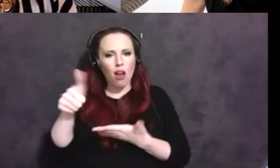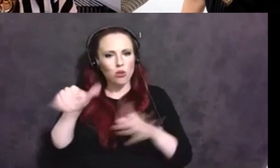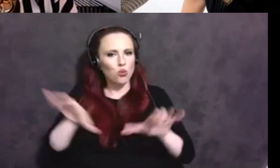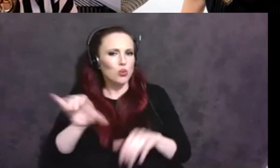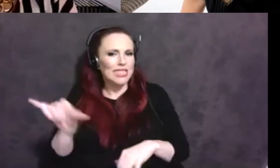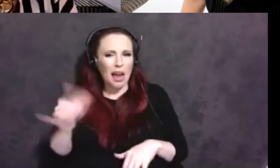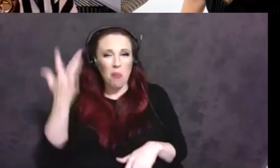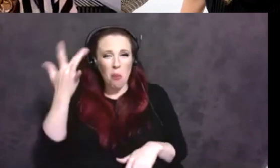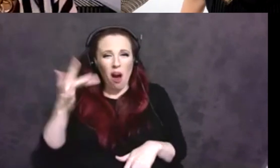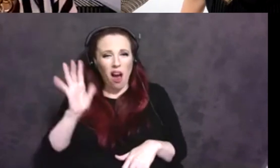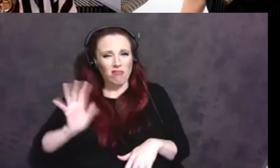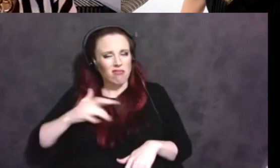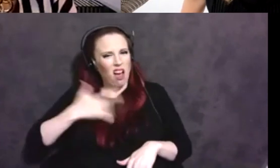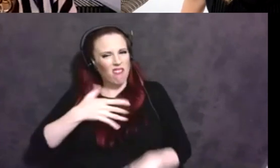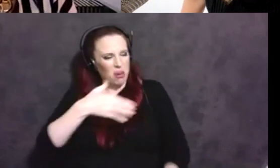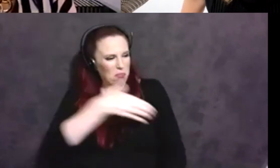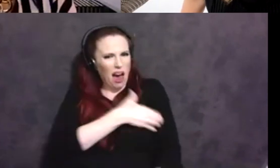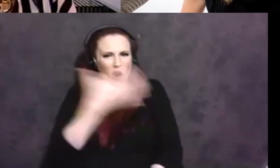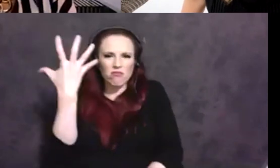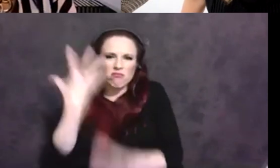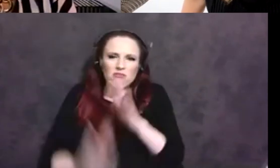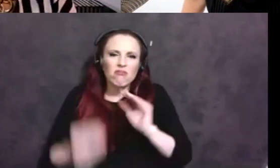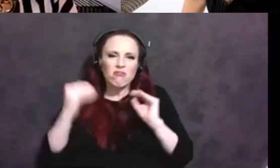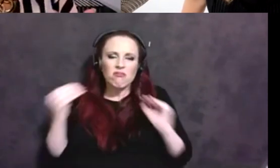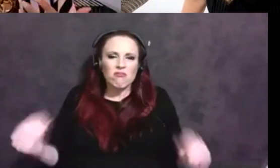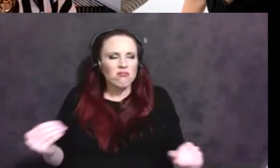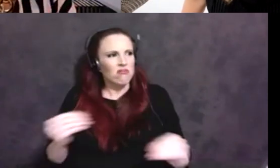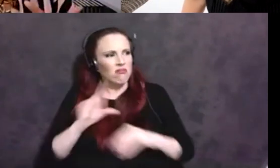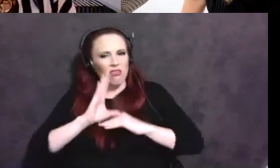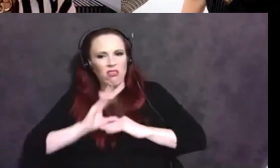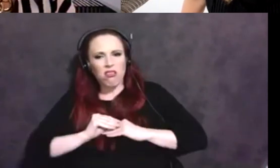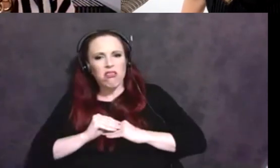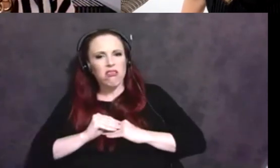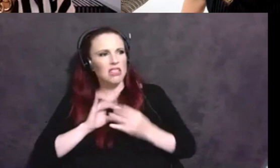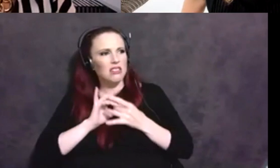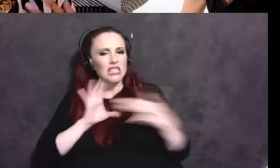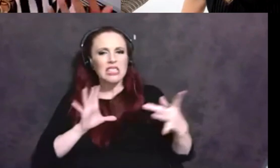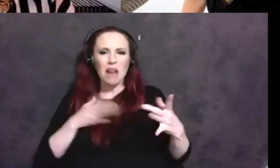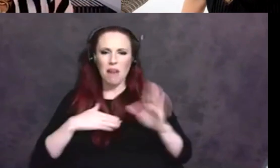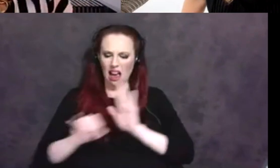at a young age to finding my own voice and helping others to do the same because I felt